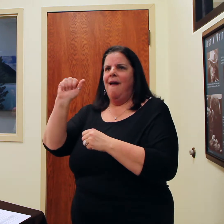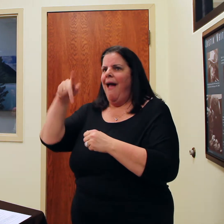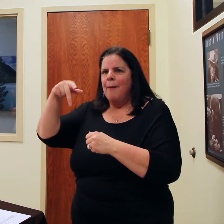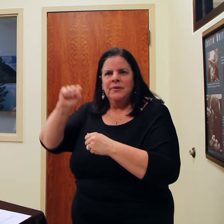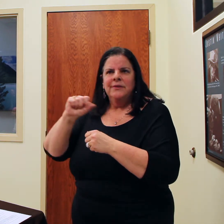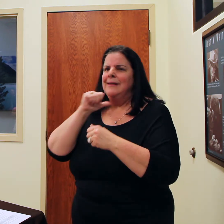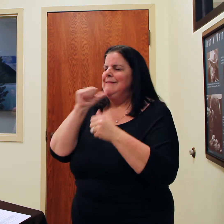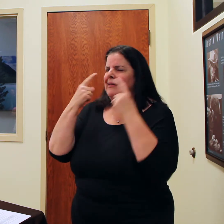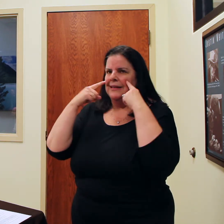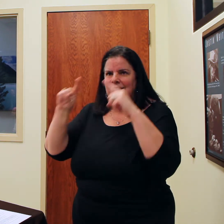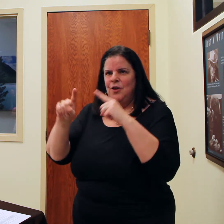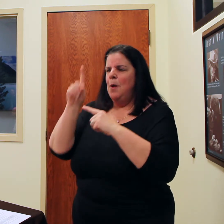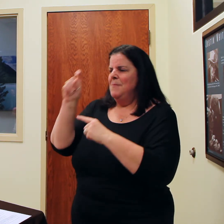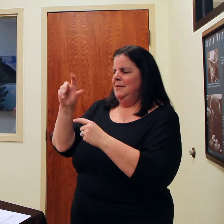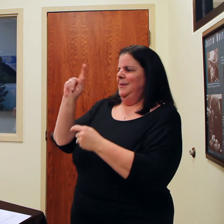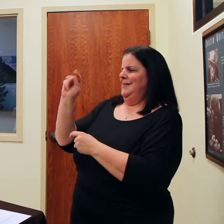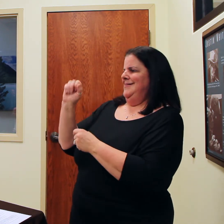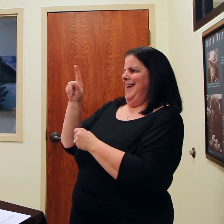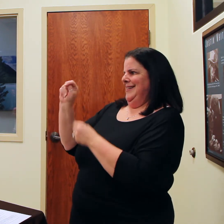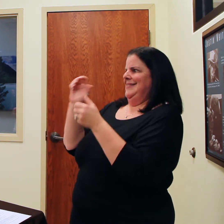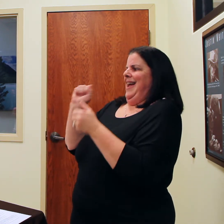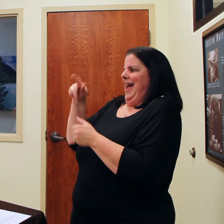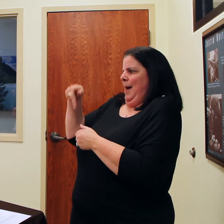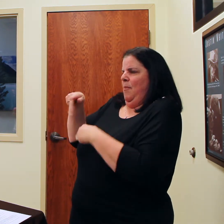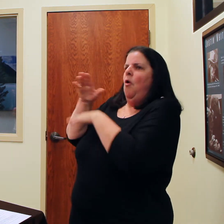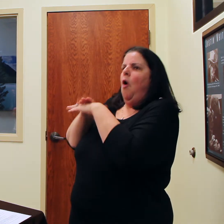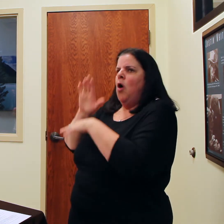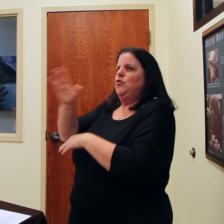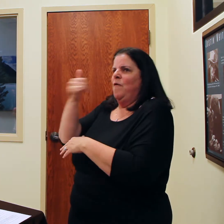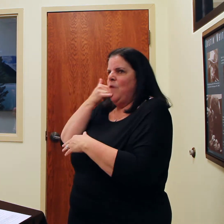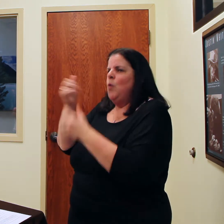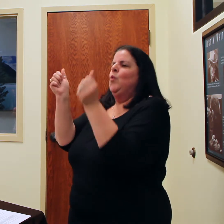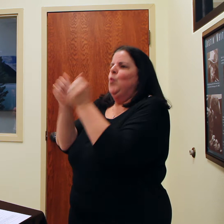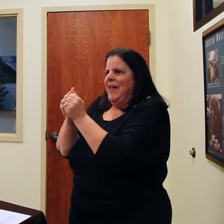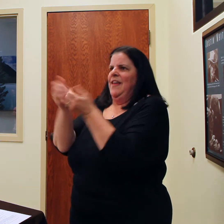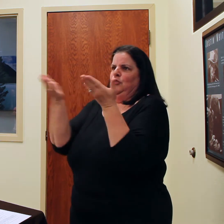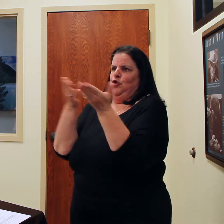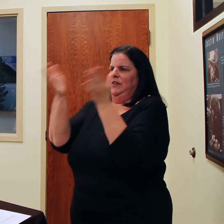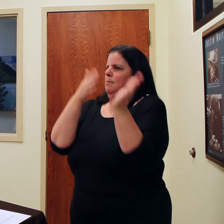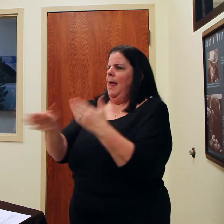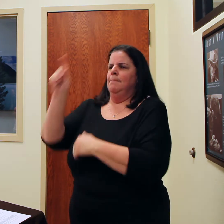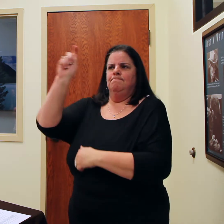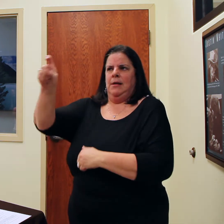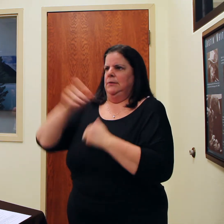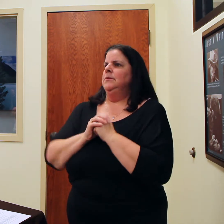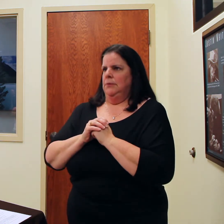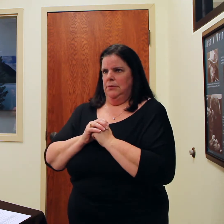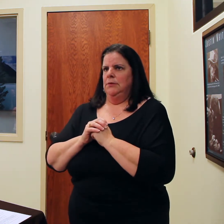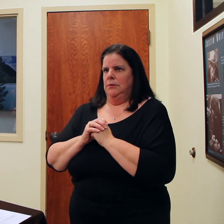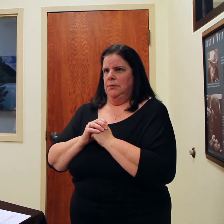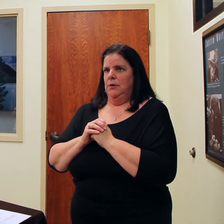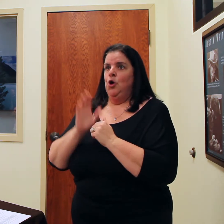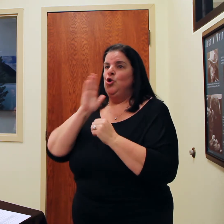It has to be the text app on your phone with a service plan. Again, you'll receive the bounce back message